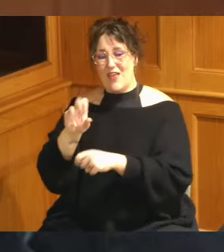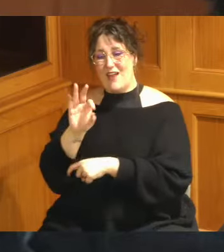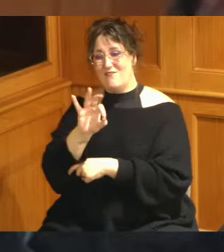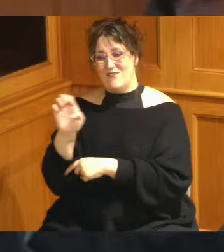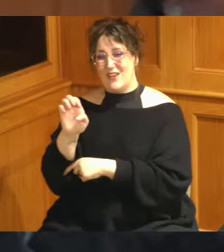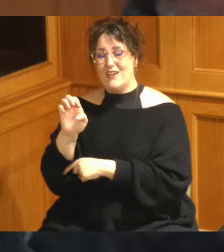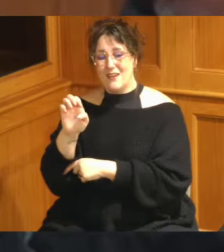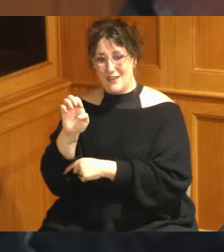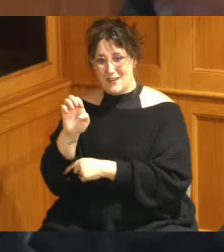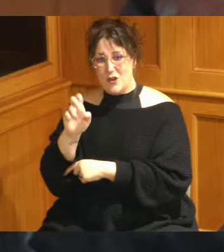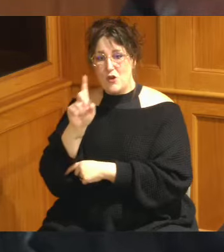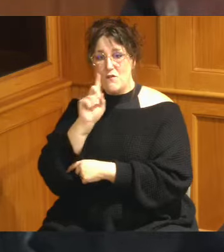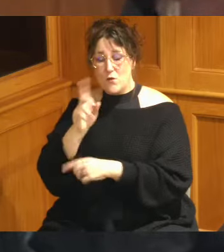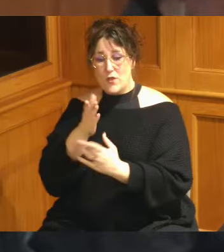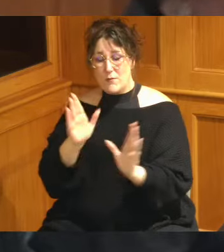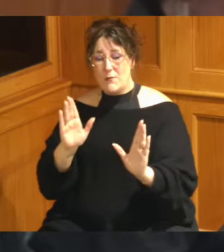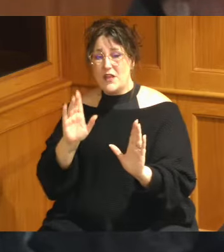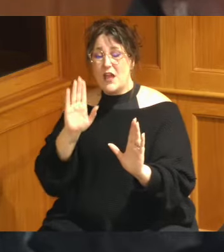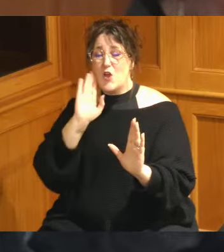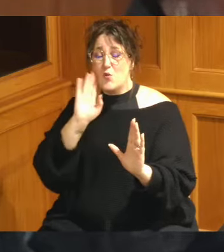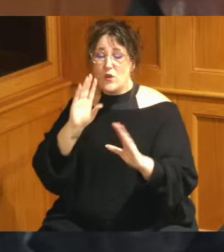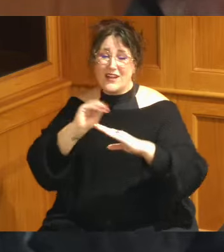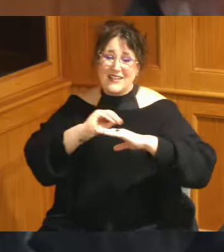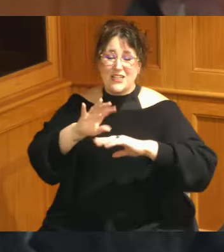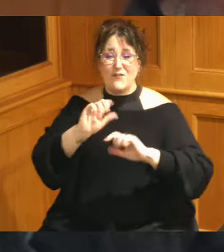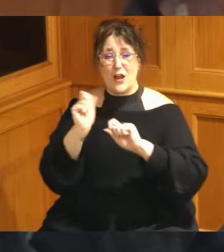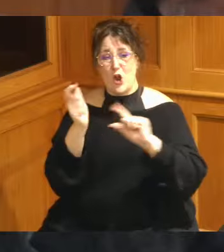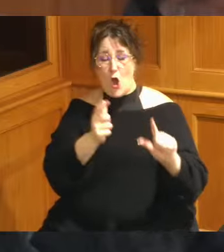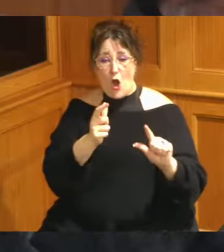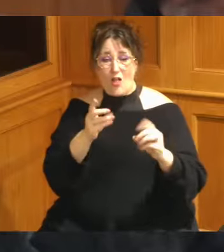This would incentivize all land owners, including schools, churches, residences,